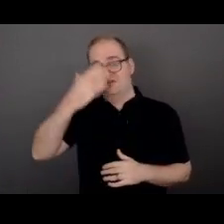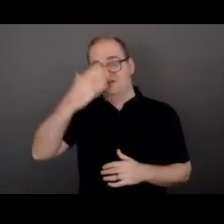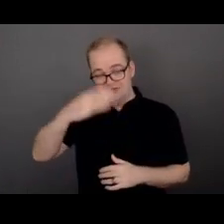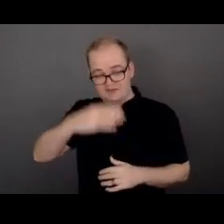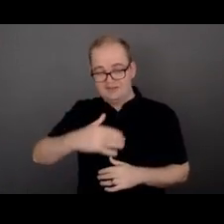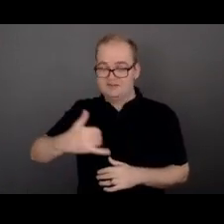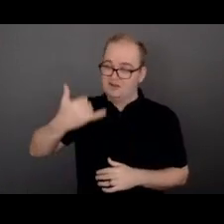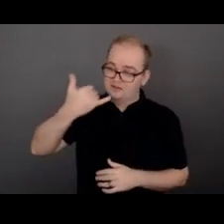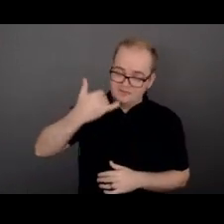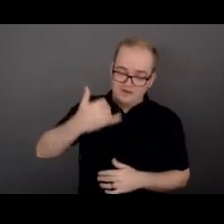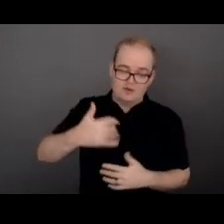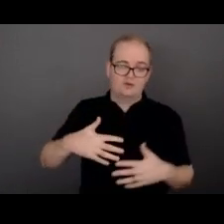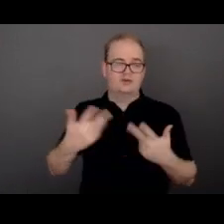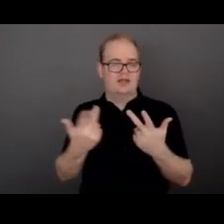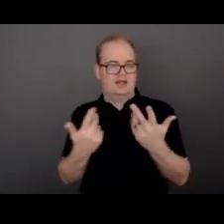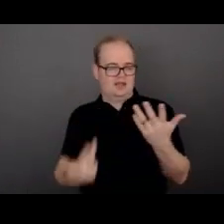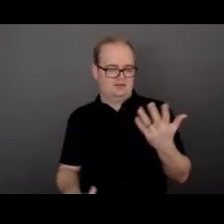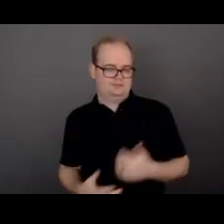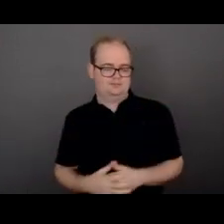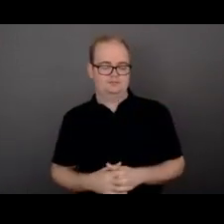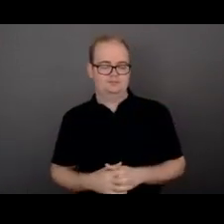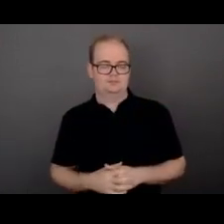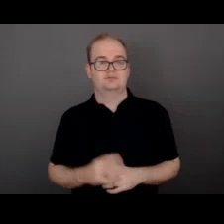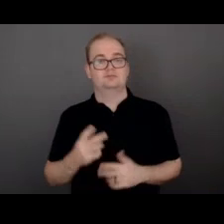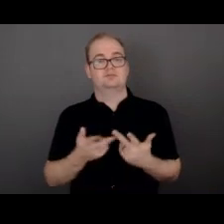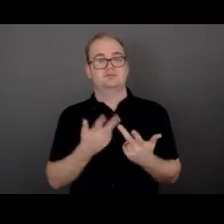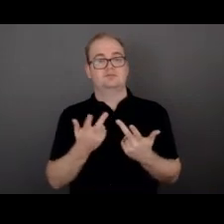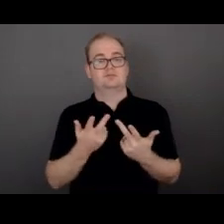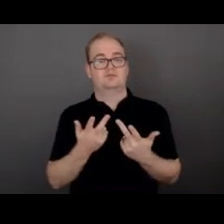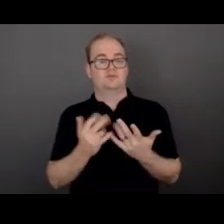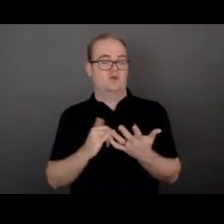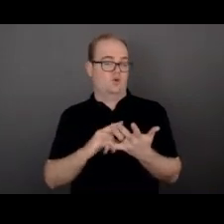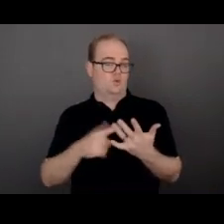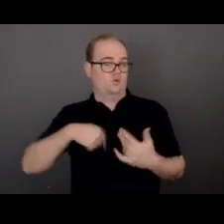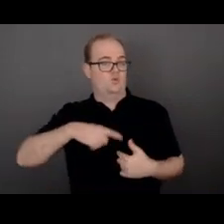So we do try and make it as accessible as possible. Thanks, Daisy.